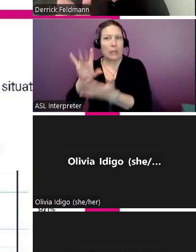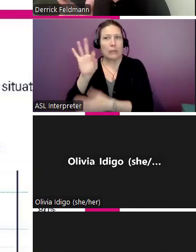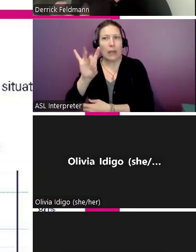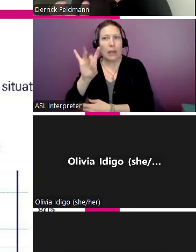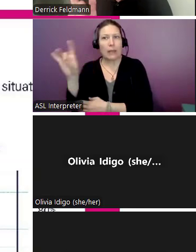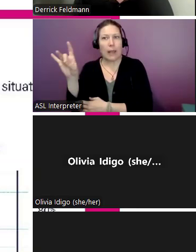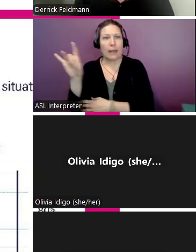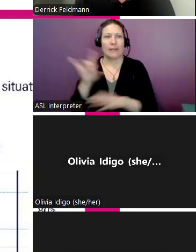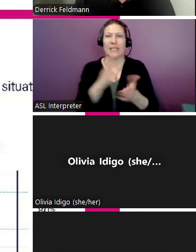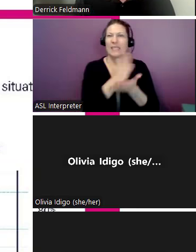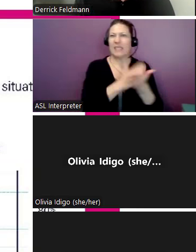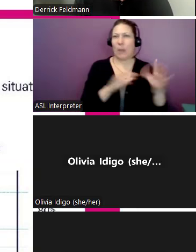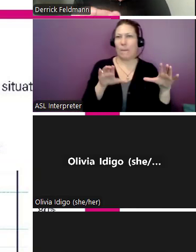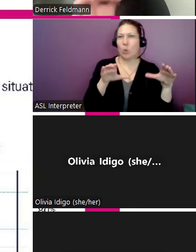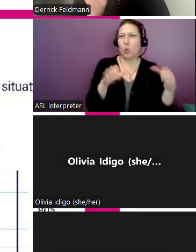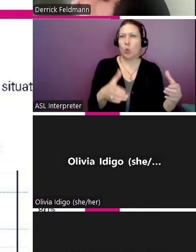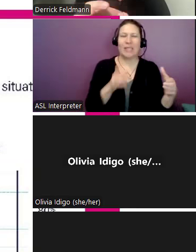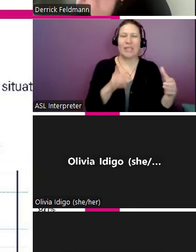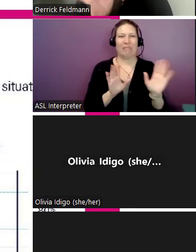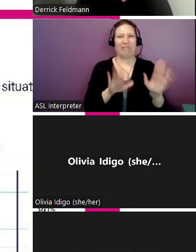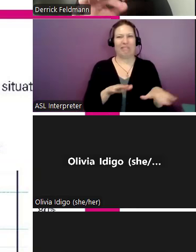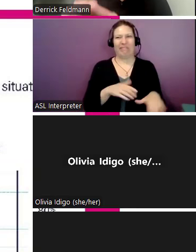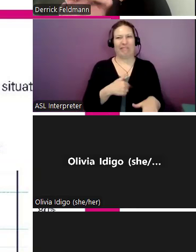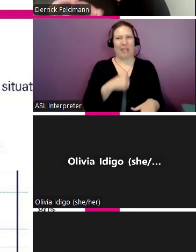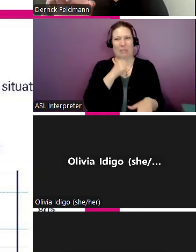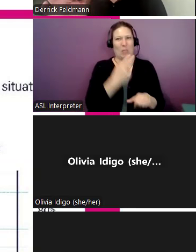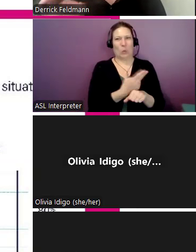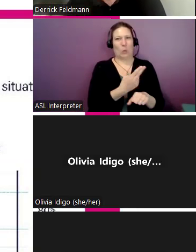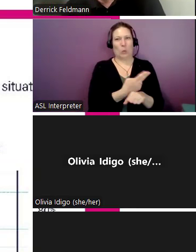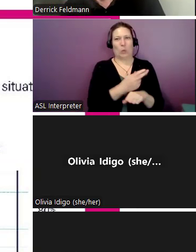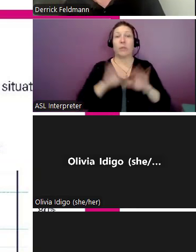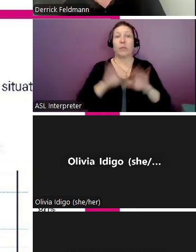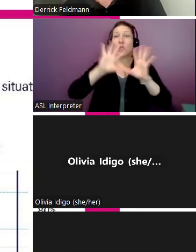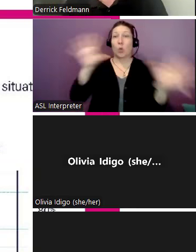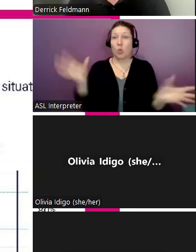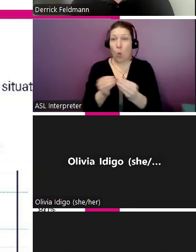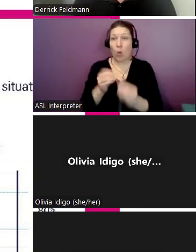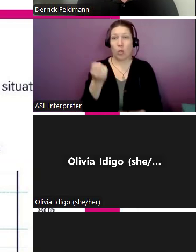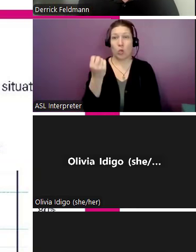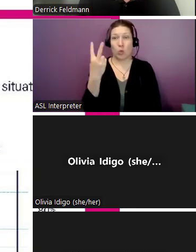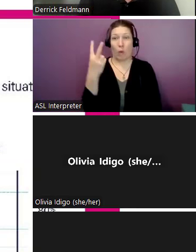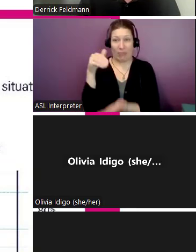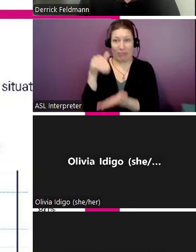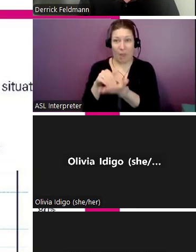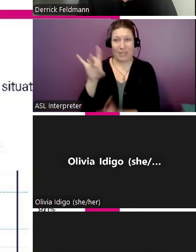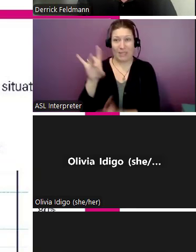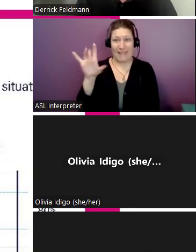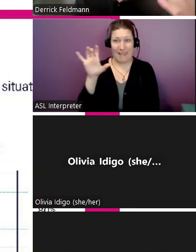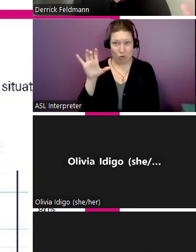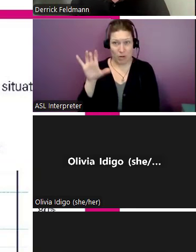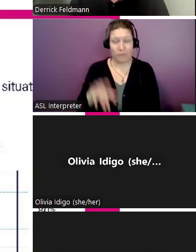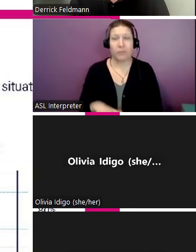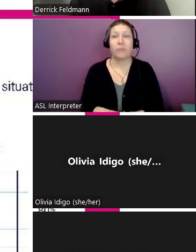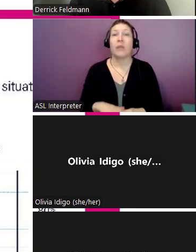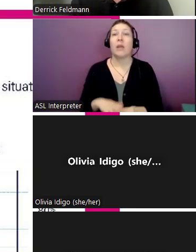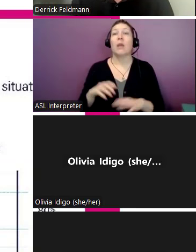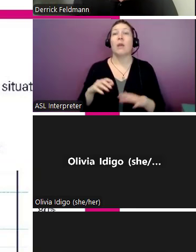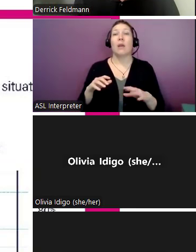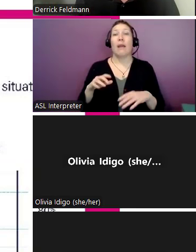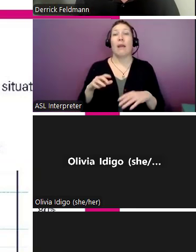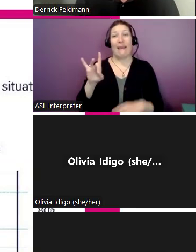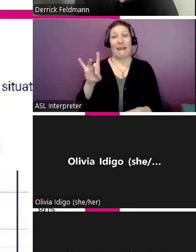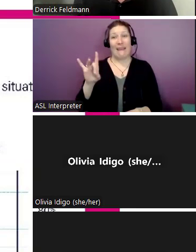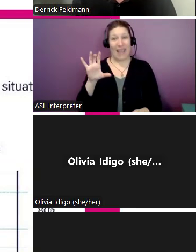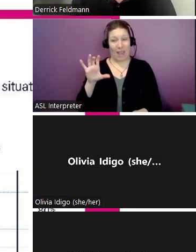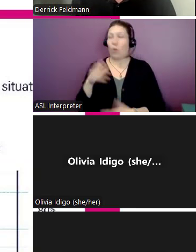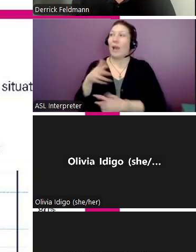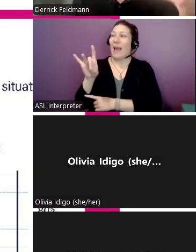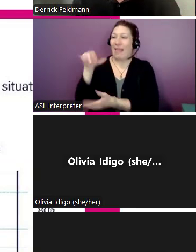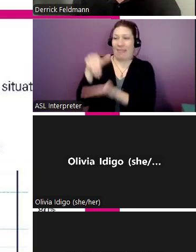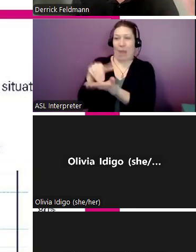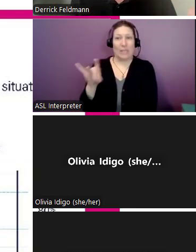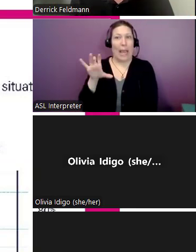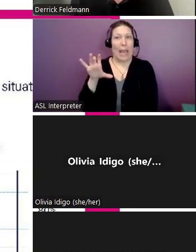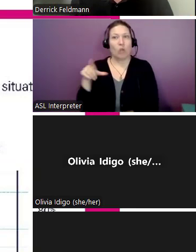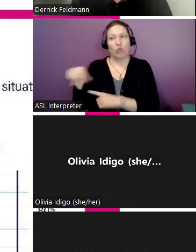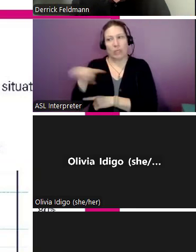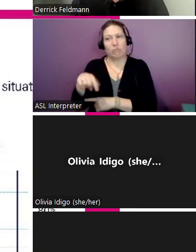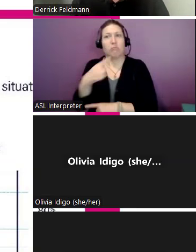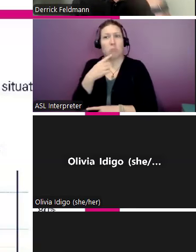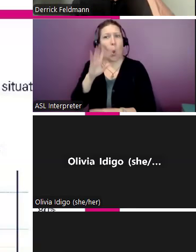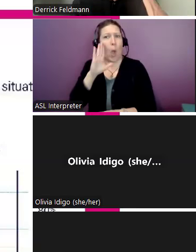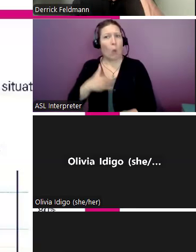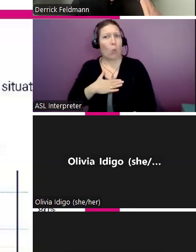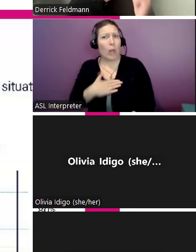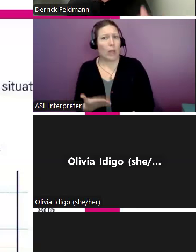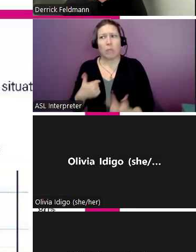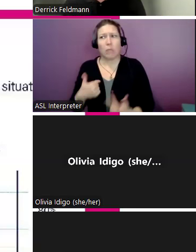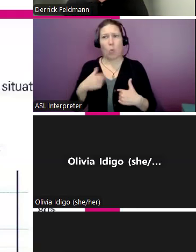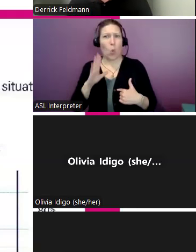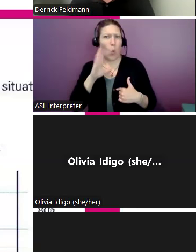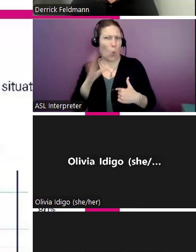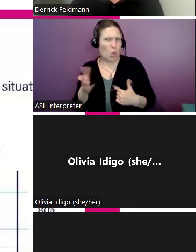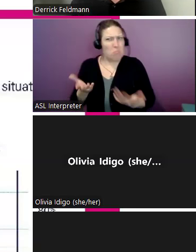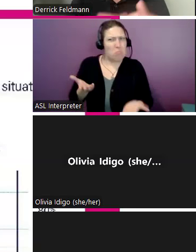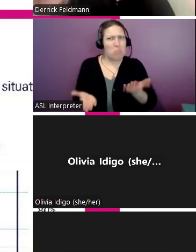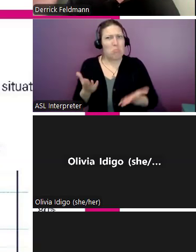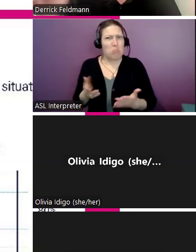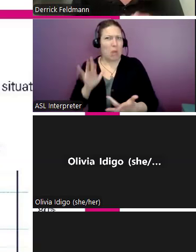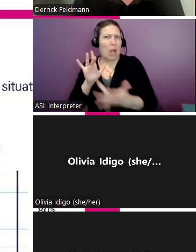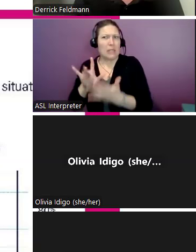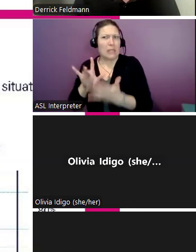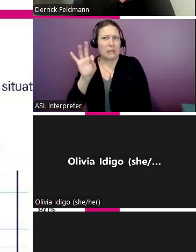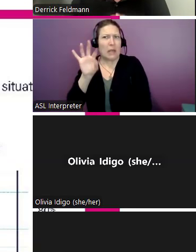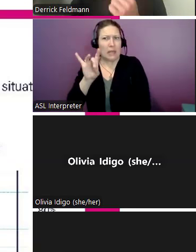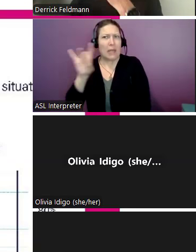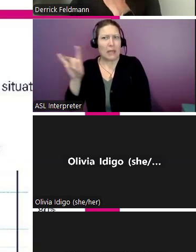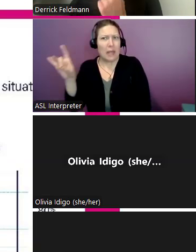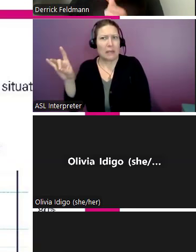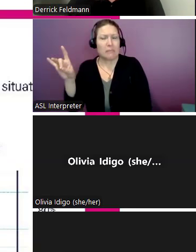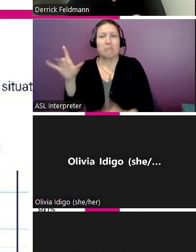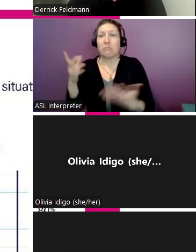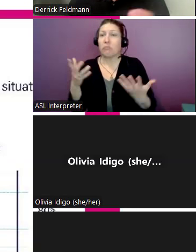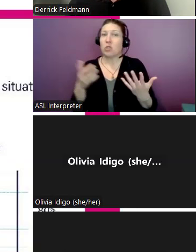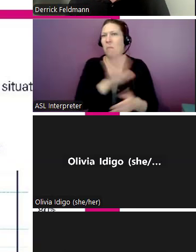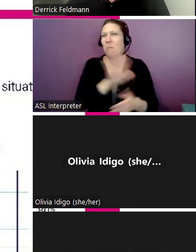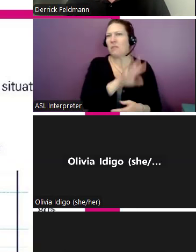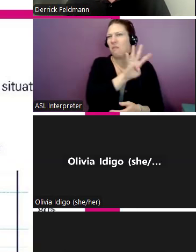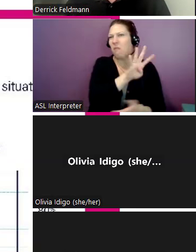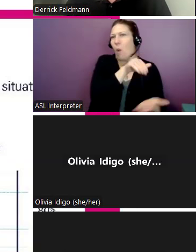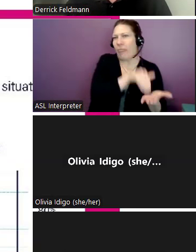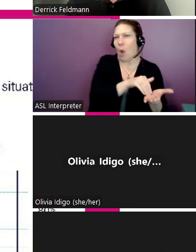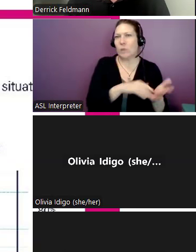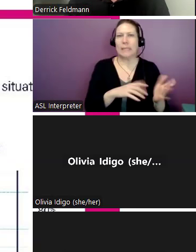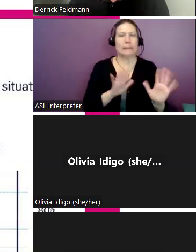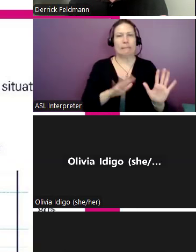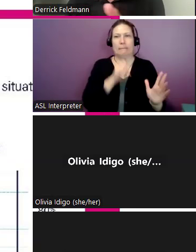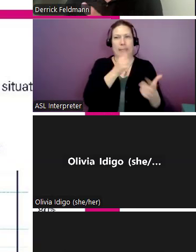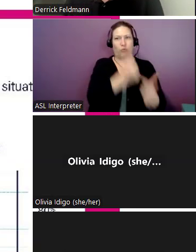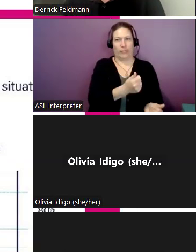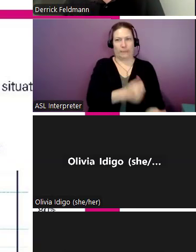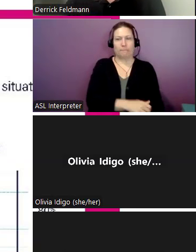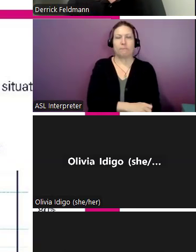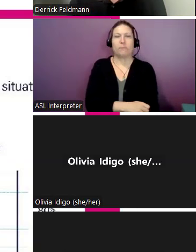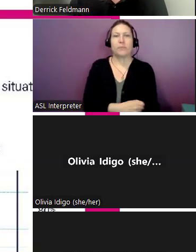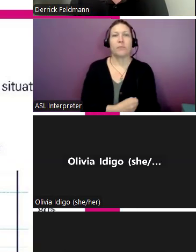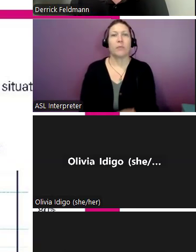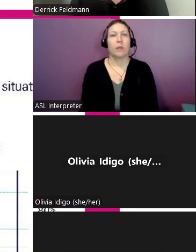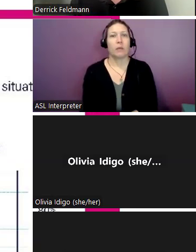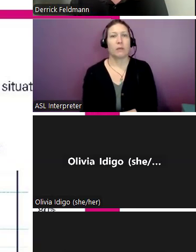If you're curious, it was about 8,800 of the total 12,800 of the total 12,800 that said to us I would likely utilize 988 or I'm open to utilizing it.